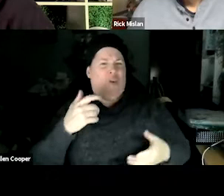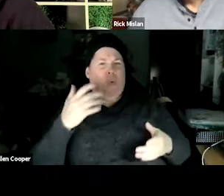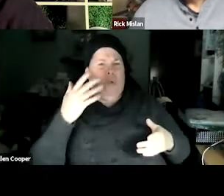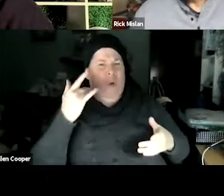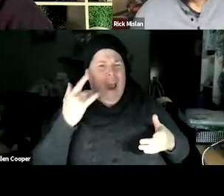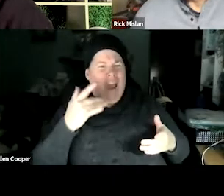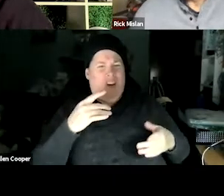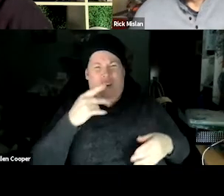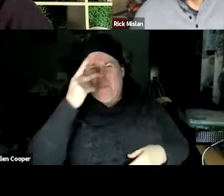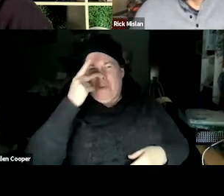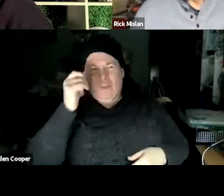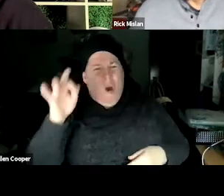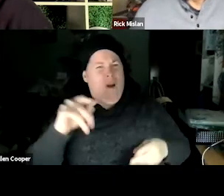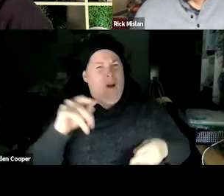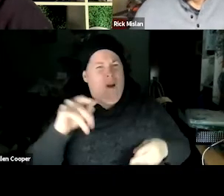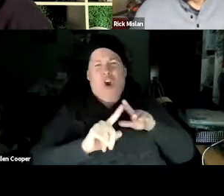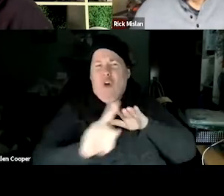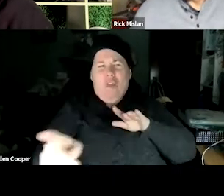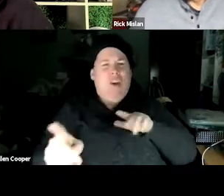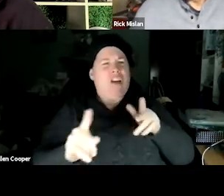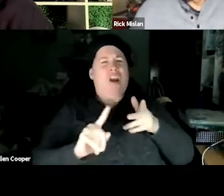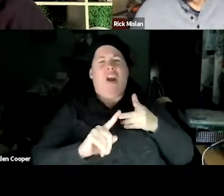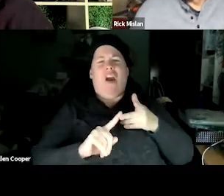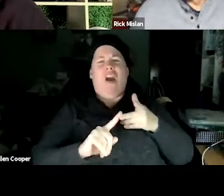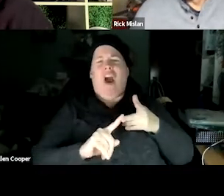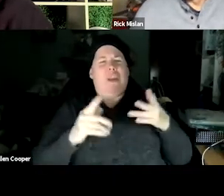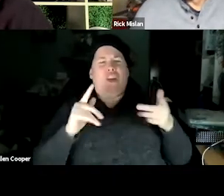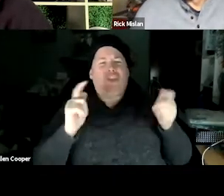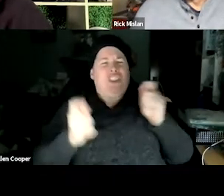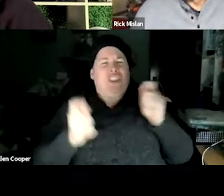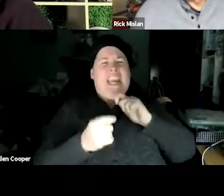off. Are you changing tactics. I mean, what, what's the game here.